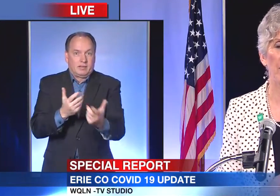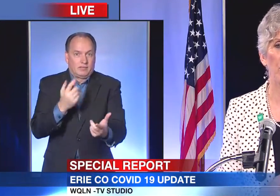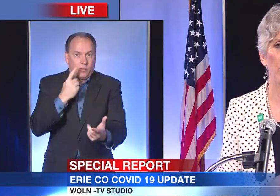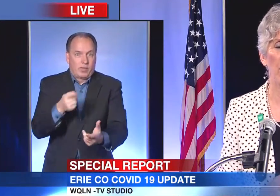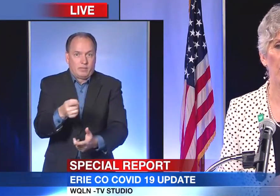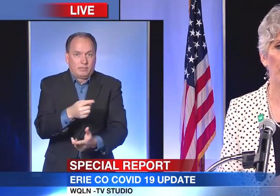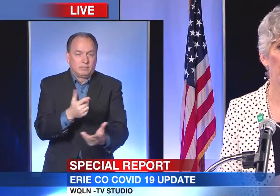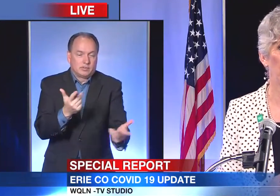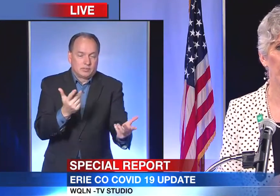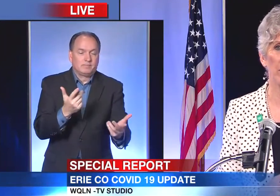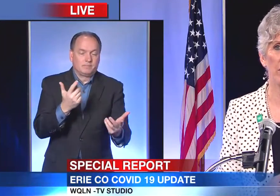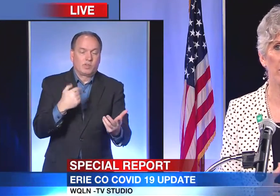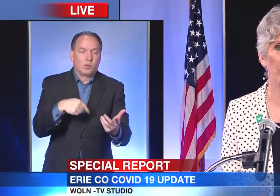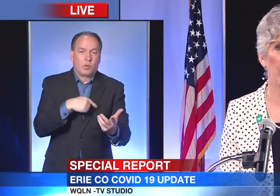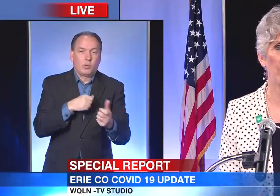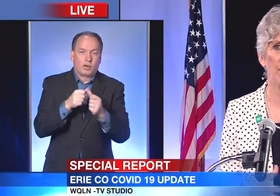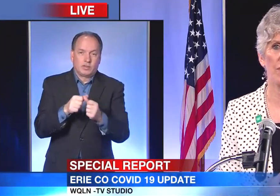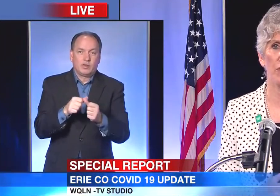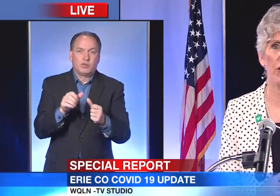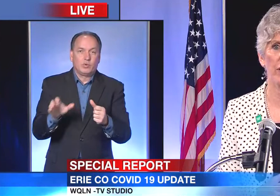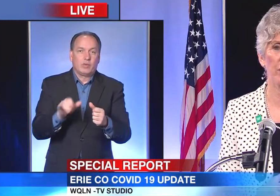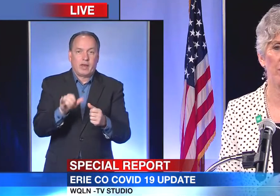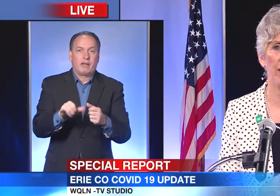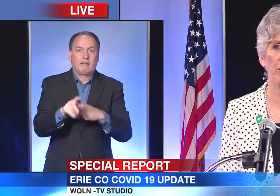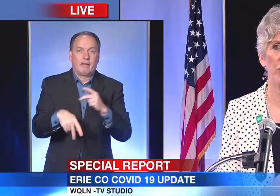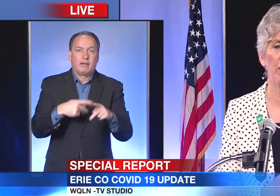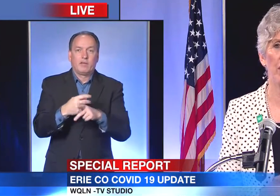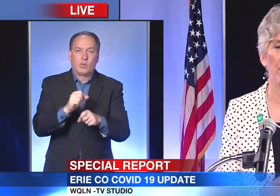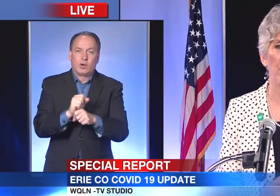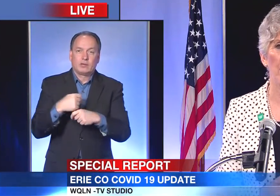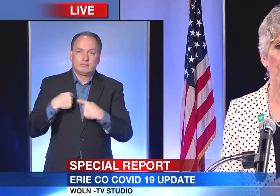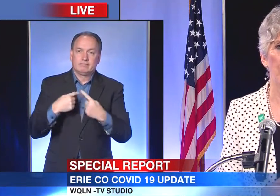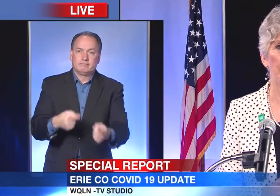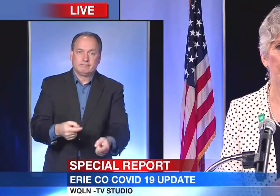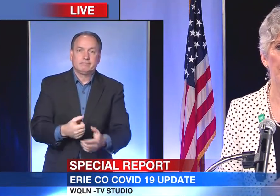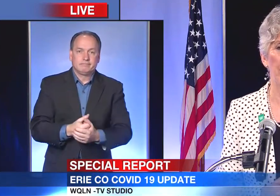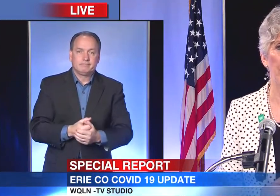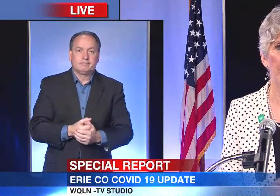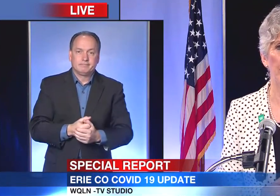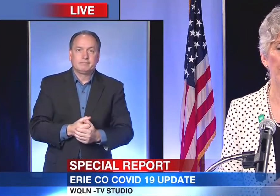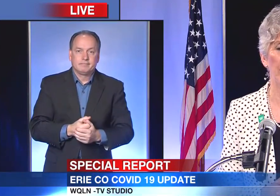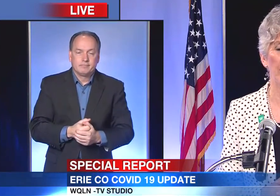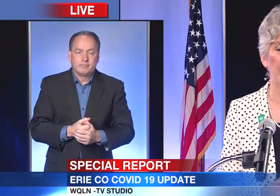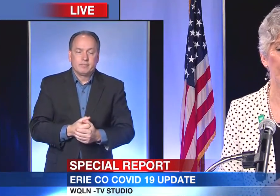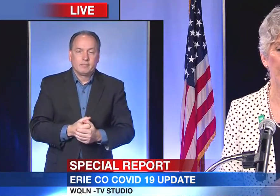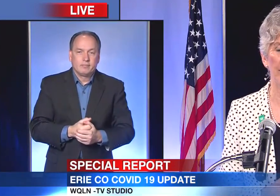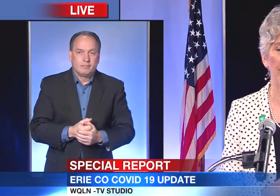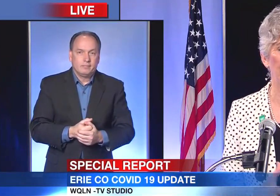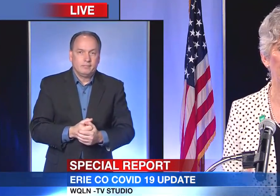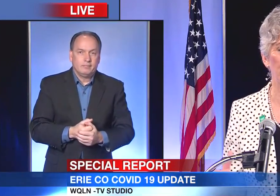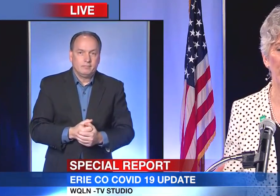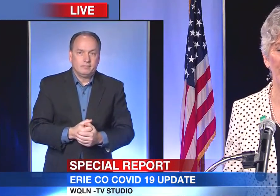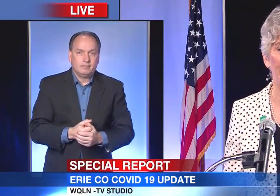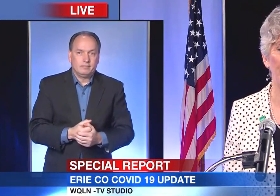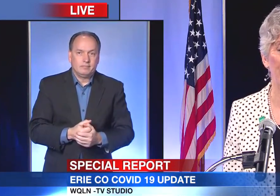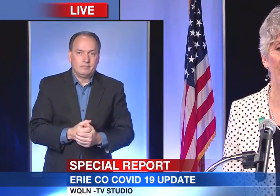THESE BUSINESSES. WE ARE THEIR LIFELINE FOR MANY OF THEM. WE WILL CONTINUE TO DO THAT TYPE